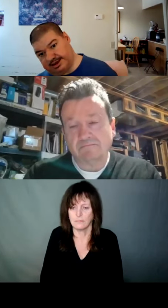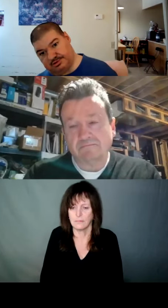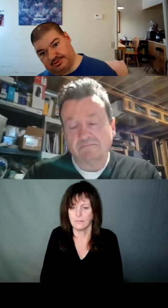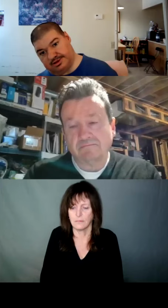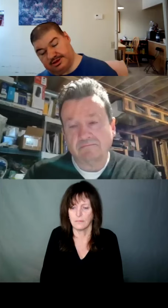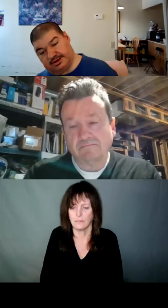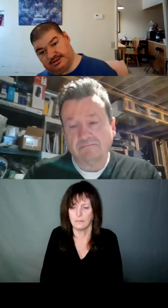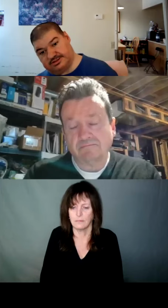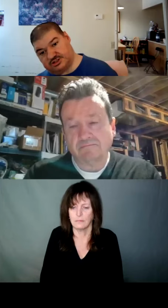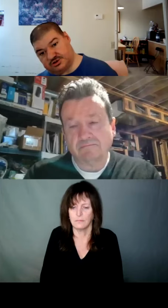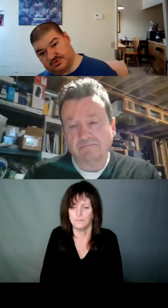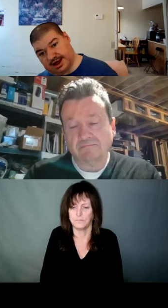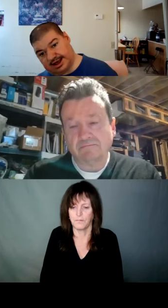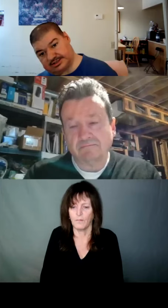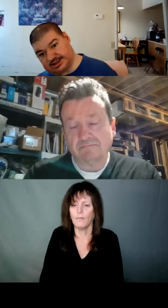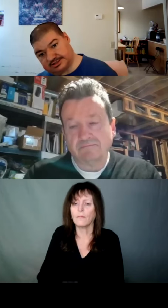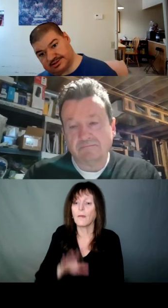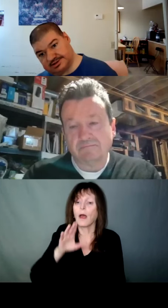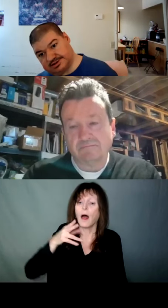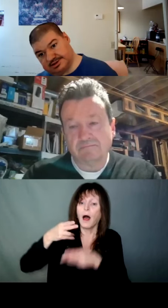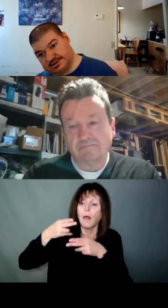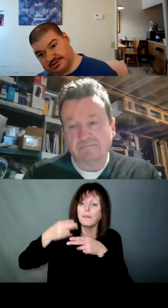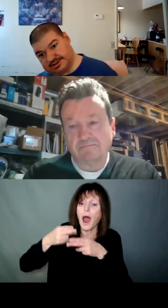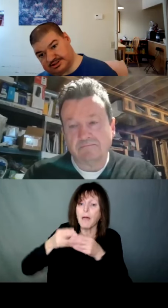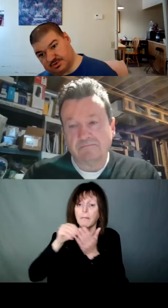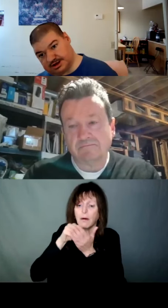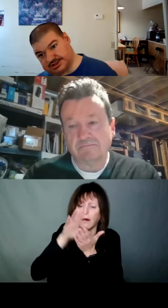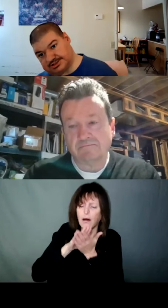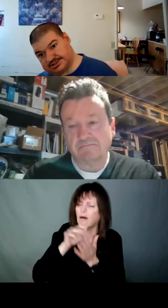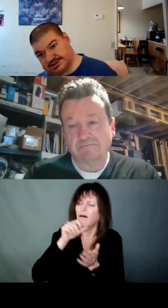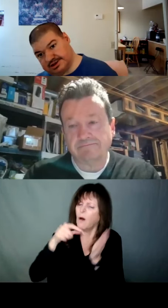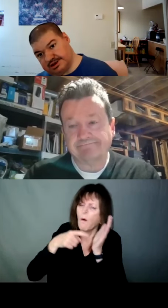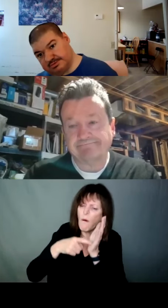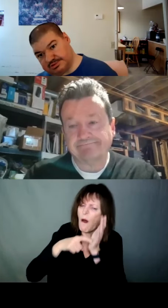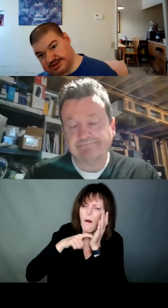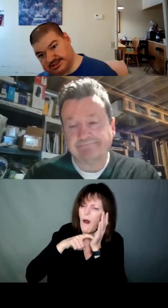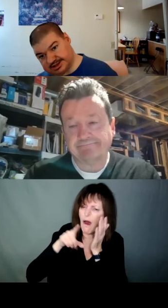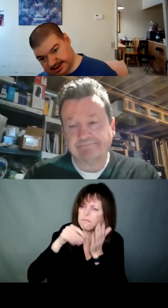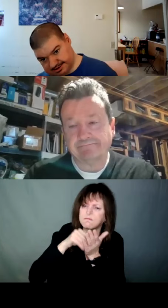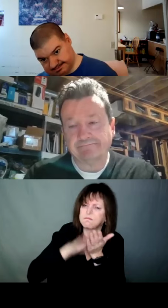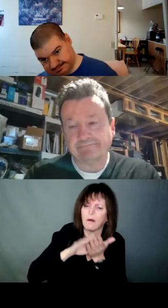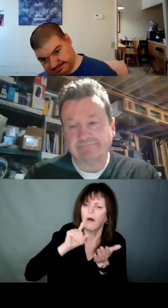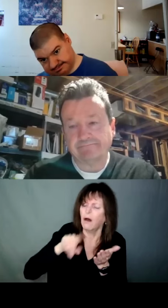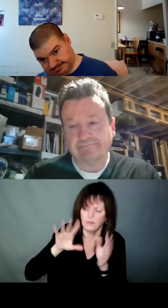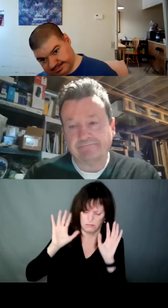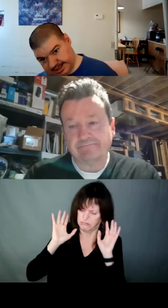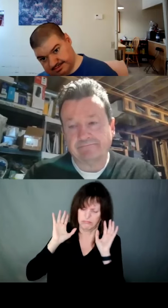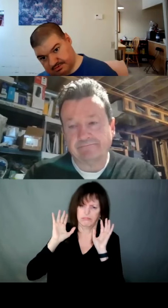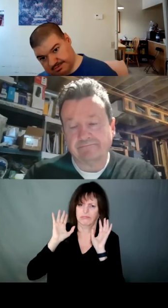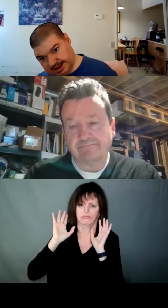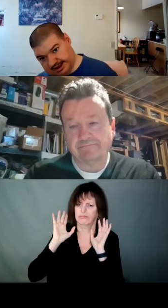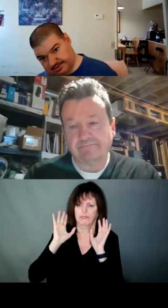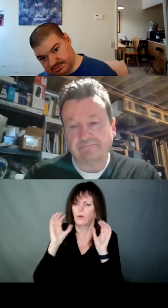to input your information . » JOHN MOSSA: Your answers are